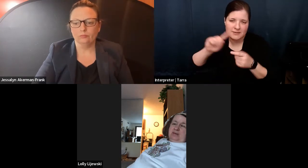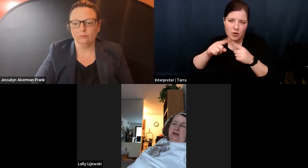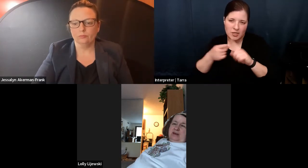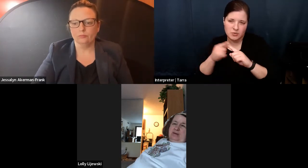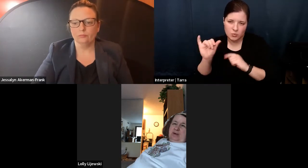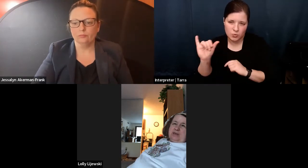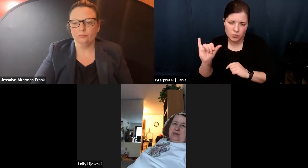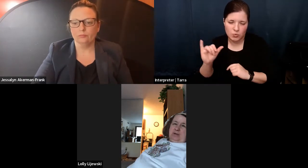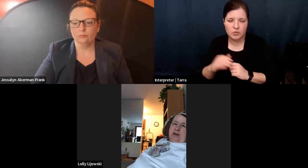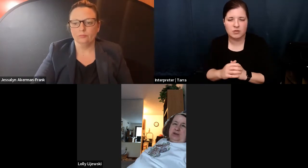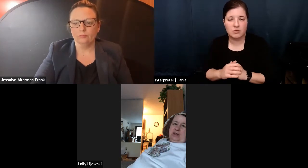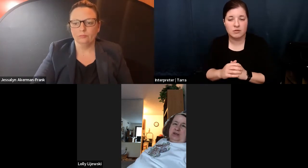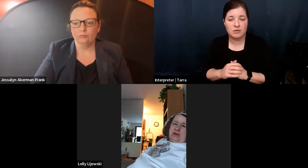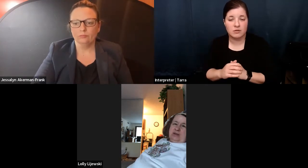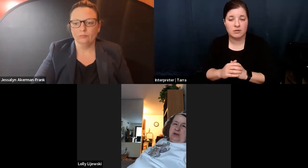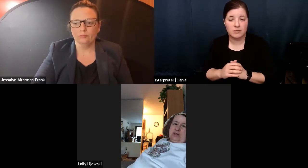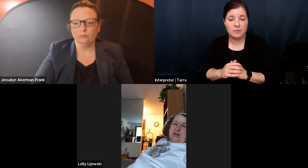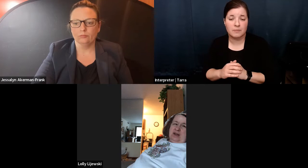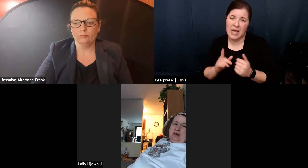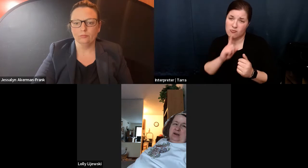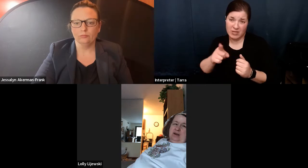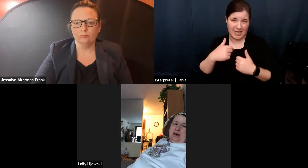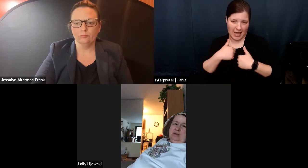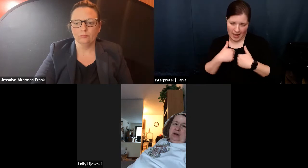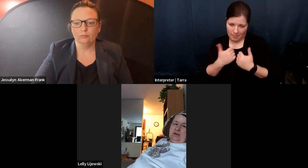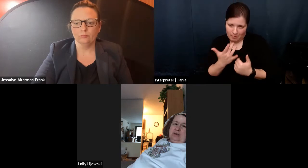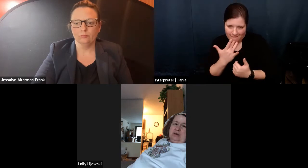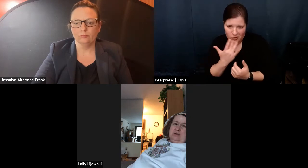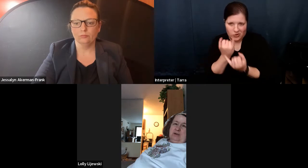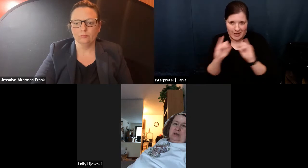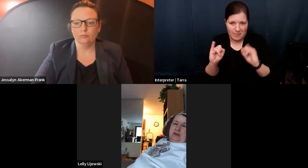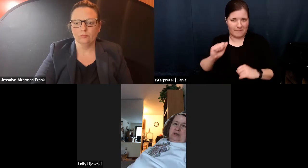My family doesn't live -- they live in the metro area but most of them are not close to me.